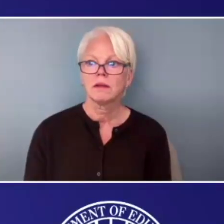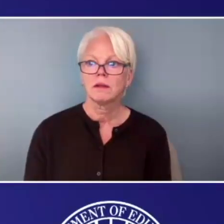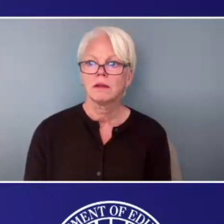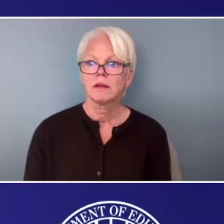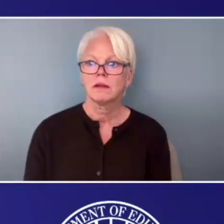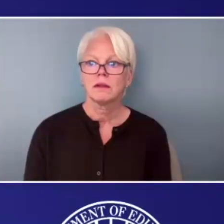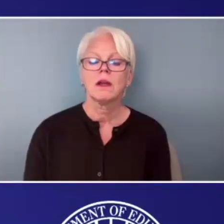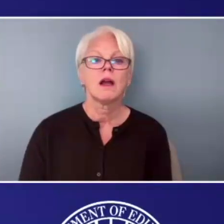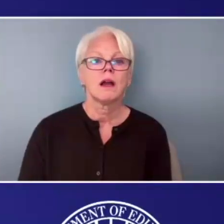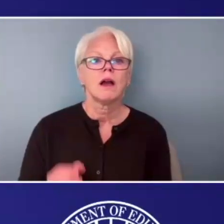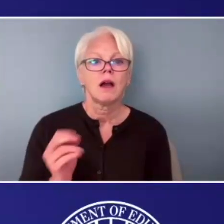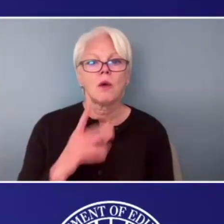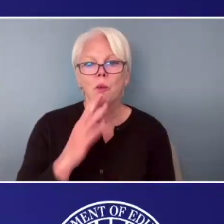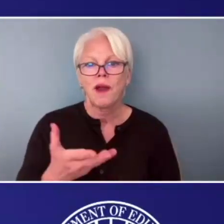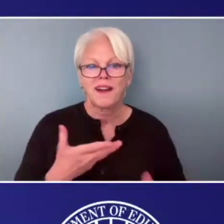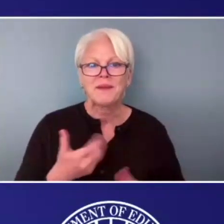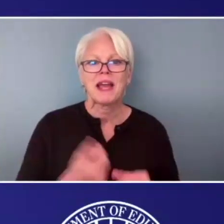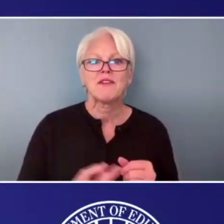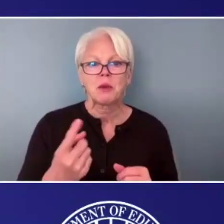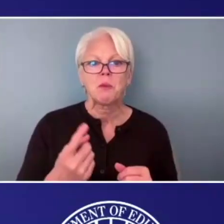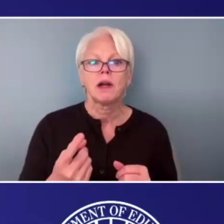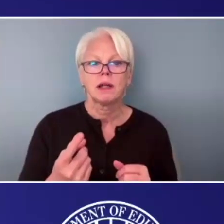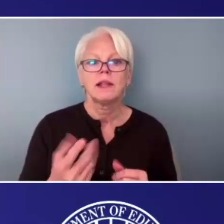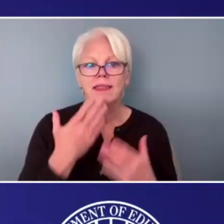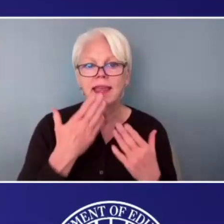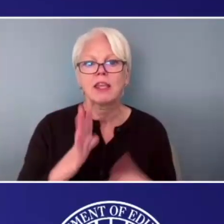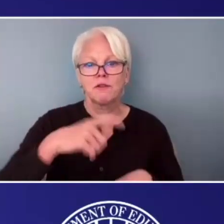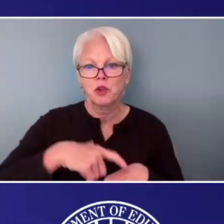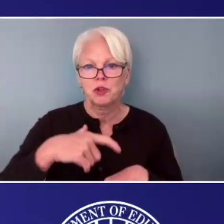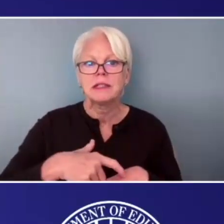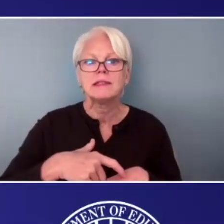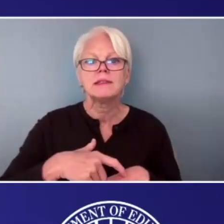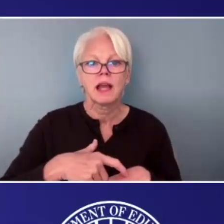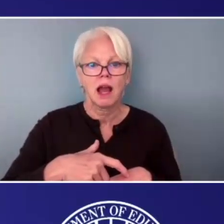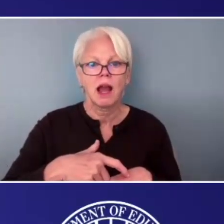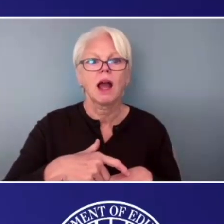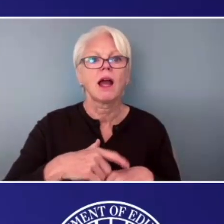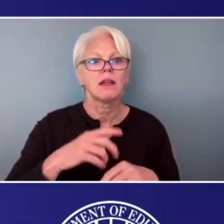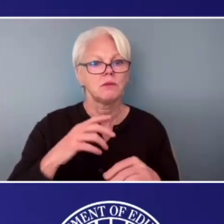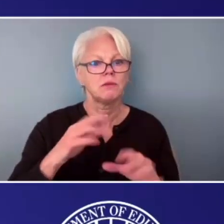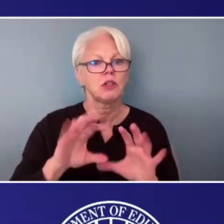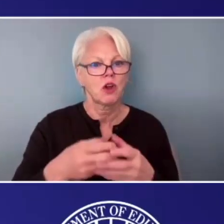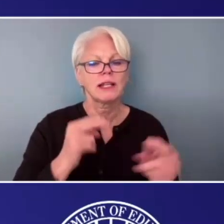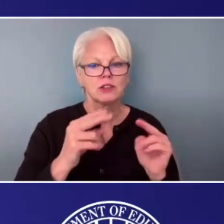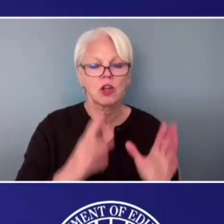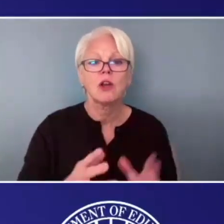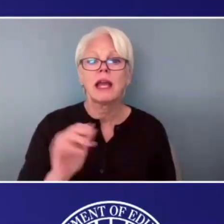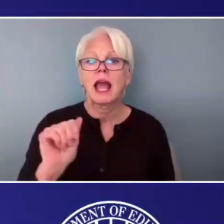Welcome back, everyone. Thank you for your time, and the caucus negotiators. If Alex Holt could please do a report out